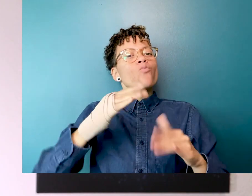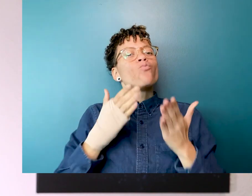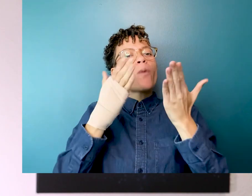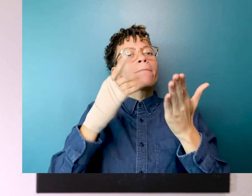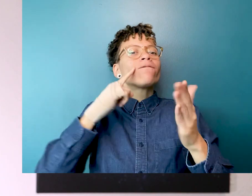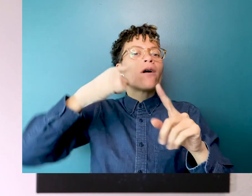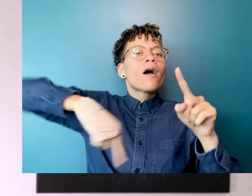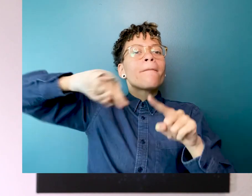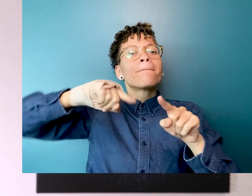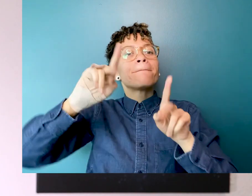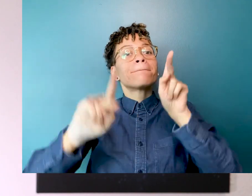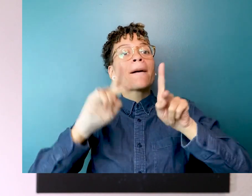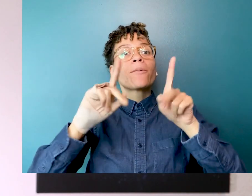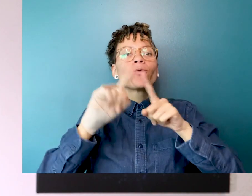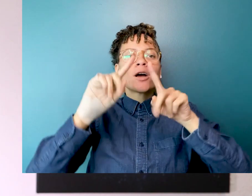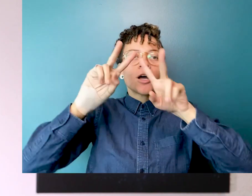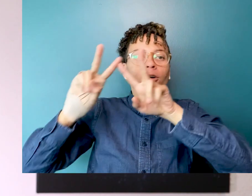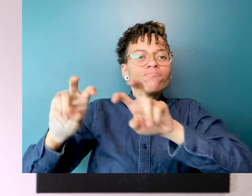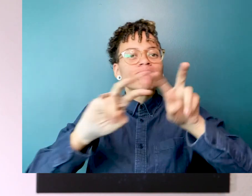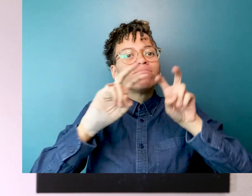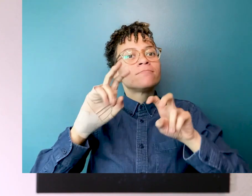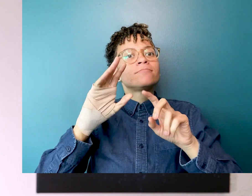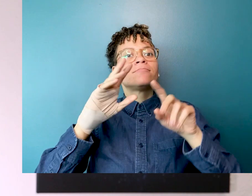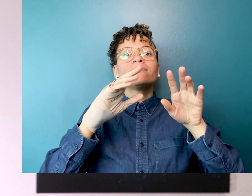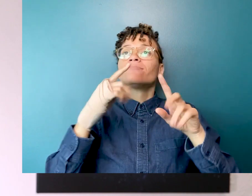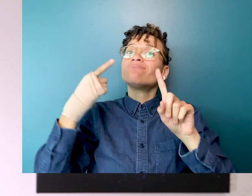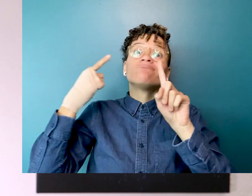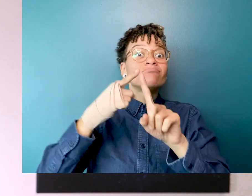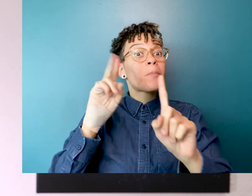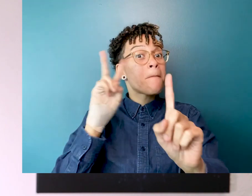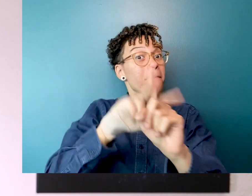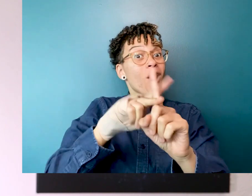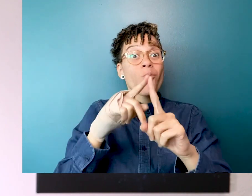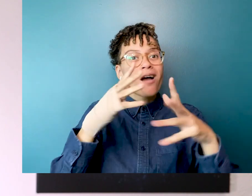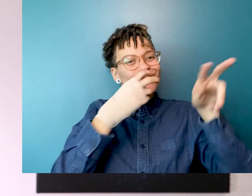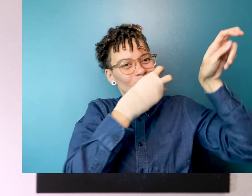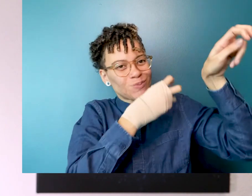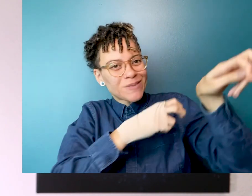And one of the recommendations I usually have for people if they want to test it, to see